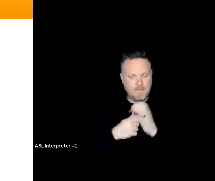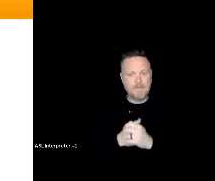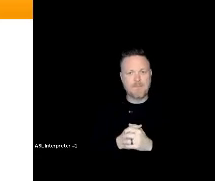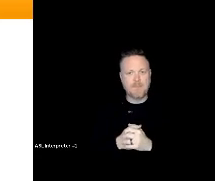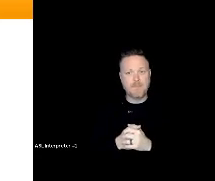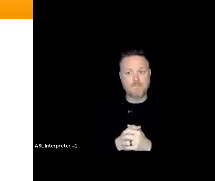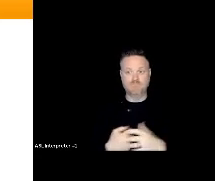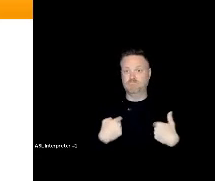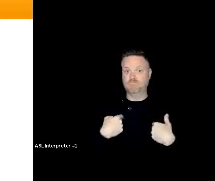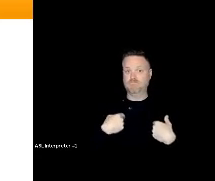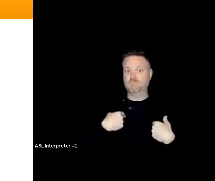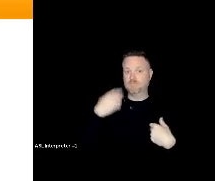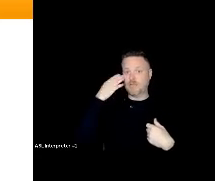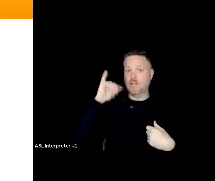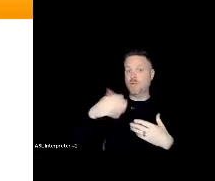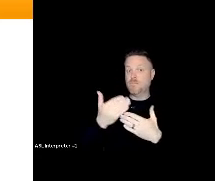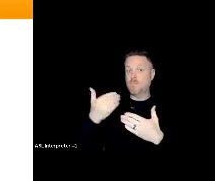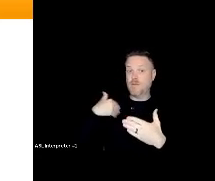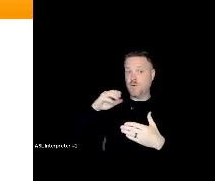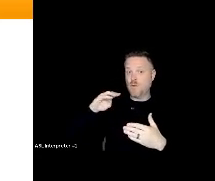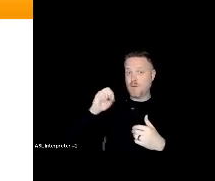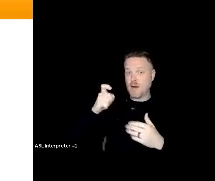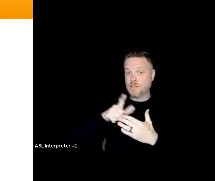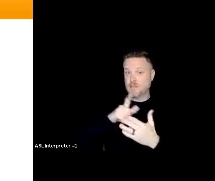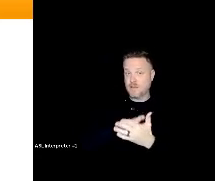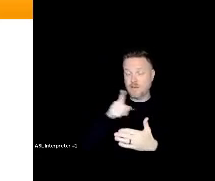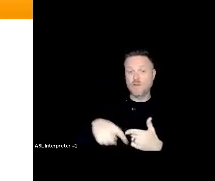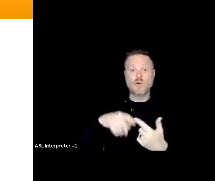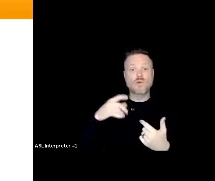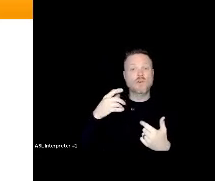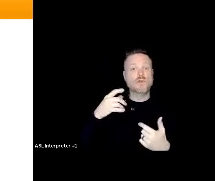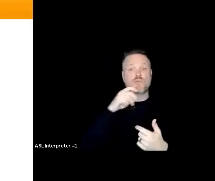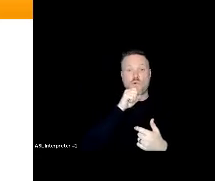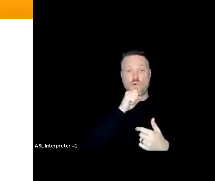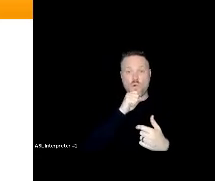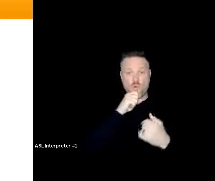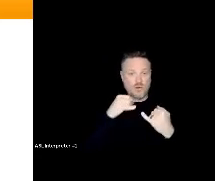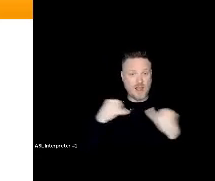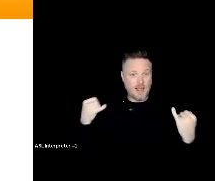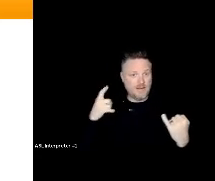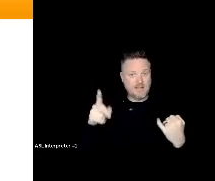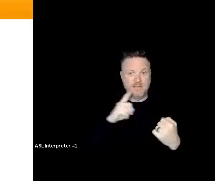I know that prior to Max's law, those orange lines would be significantly less.